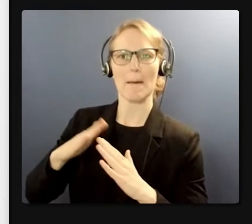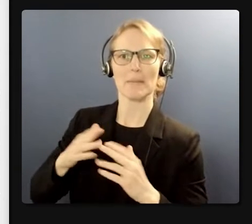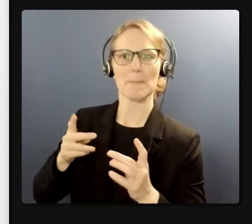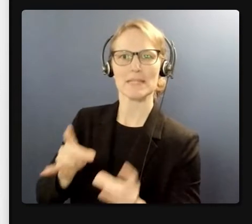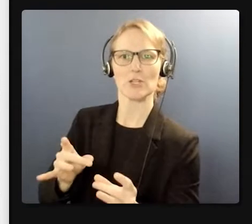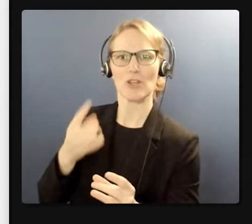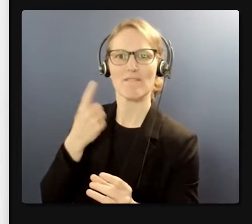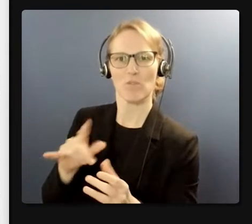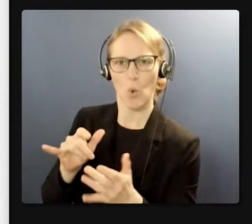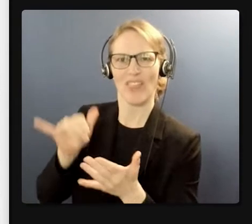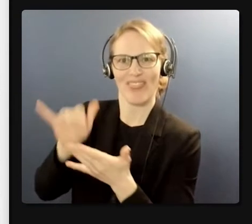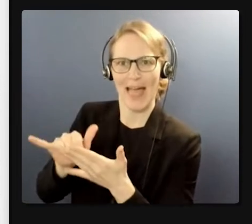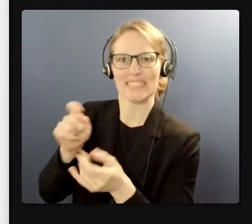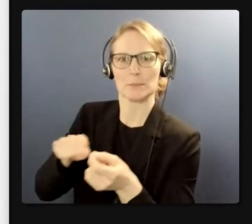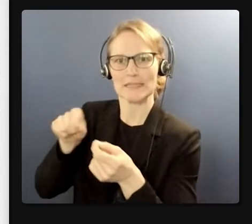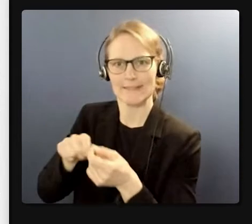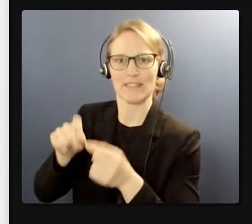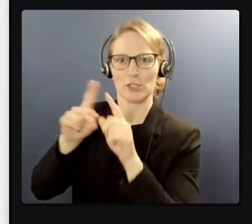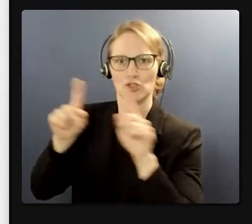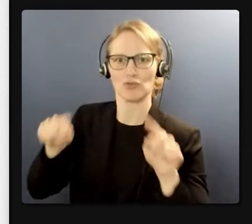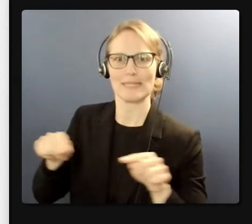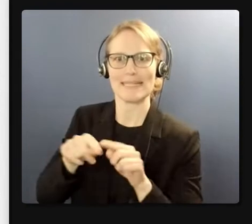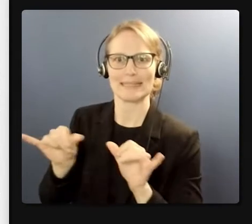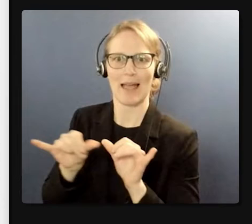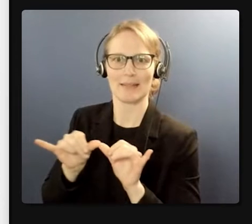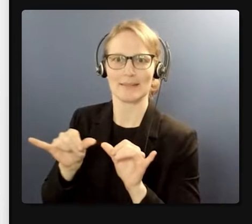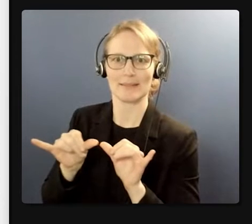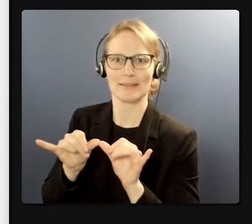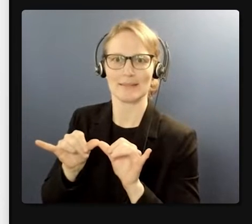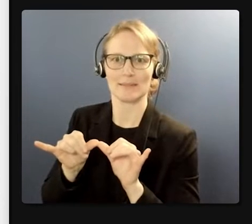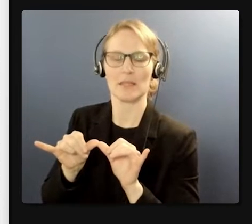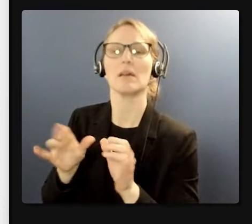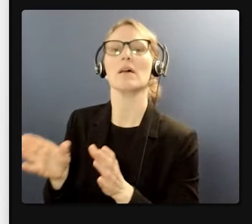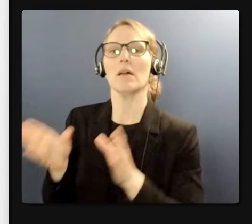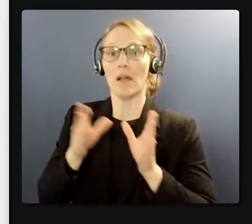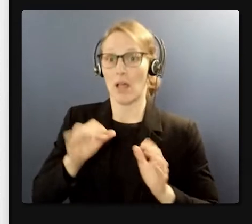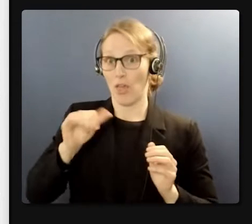The other thing we're going to do here is we're going to add to geometry data casters,